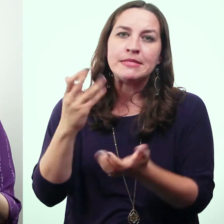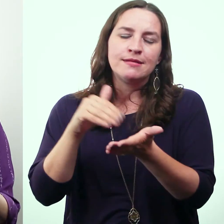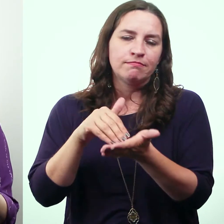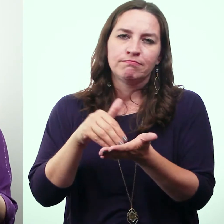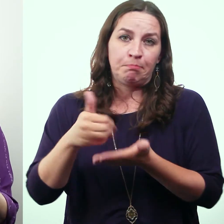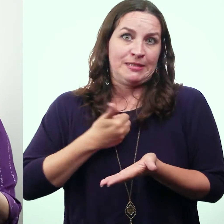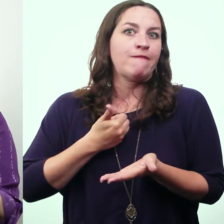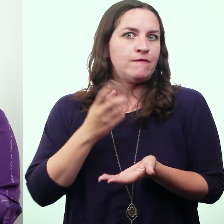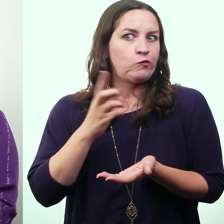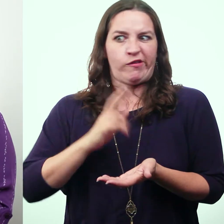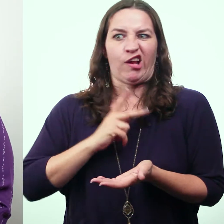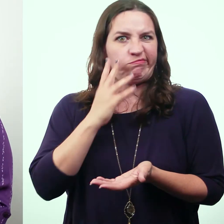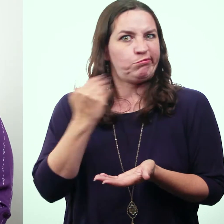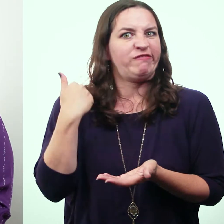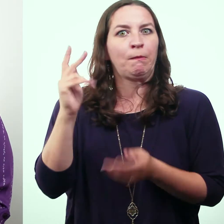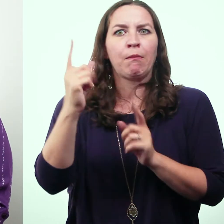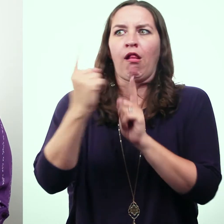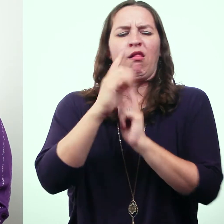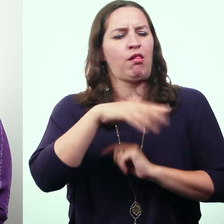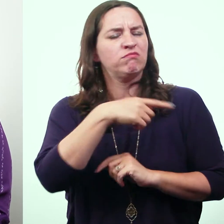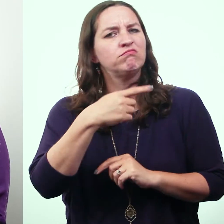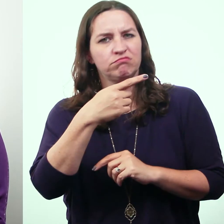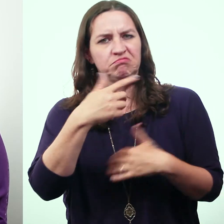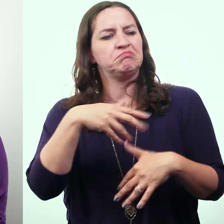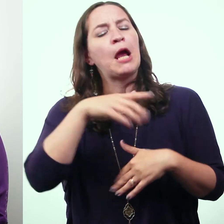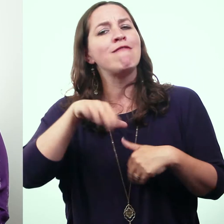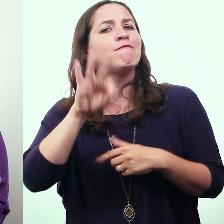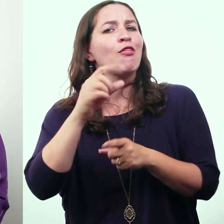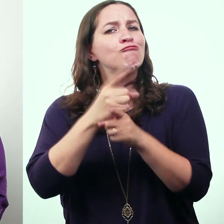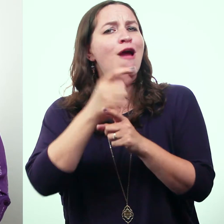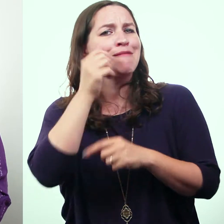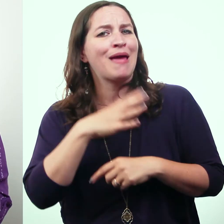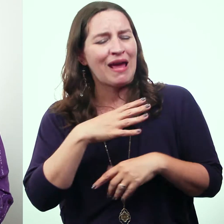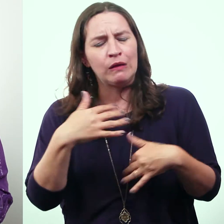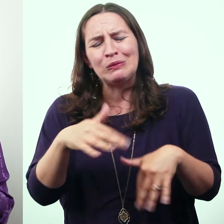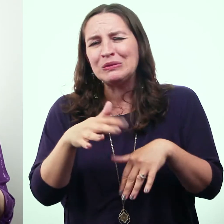I think, than people who experience targeted hate. So, again, I'm not trying to compare